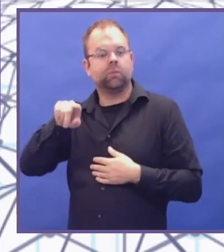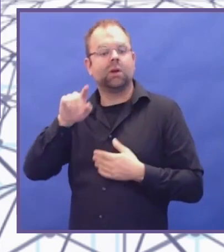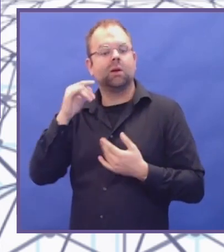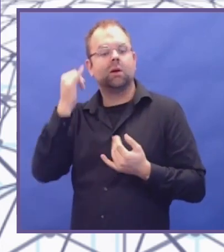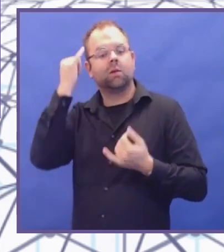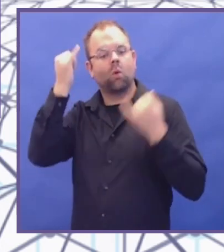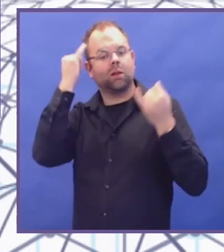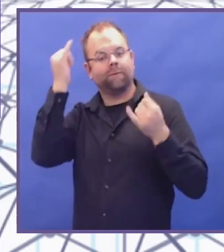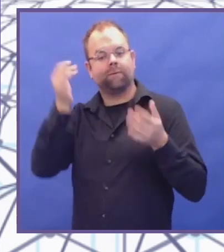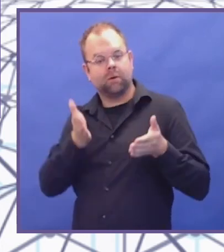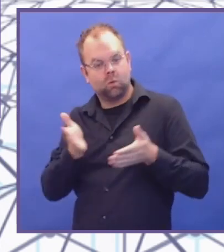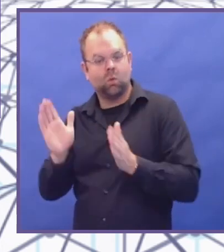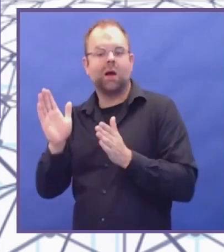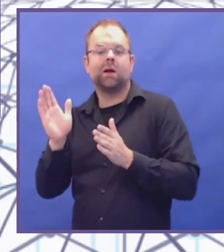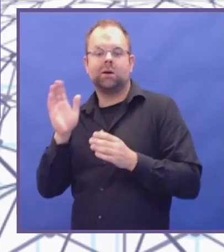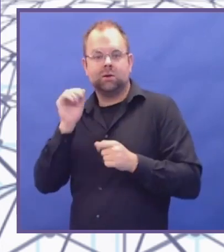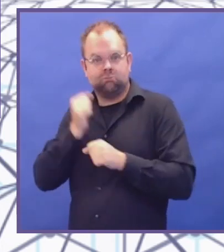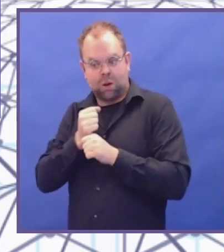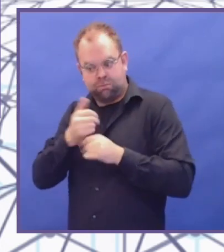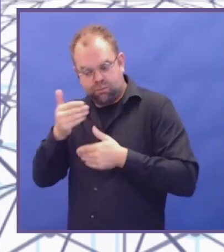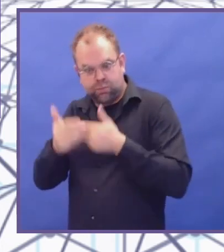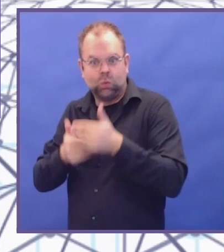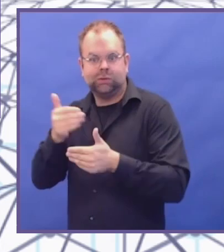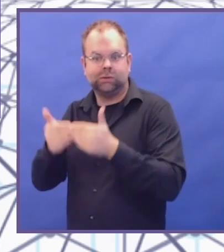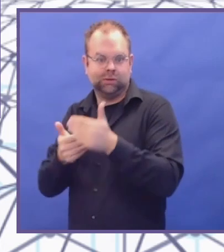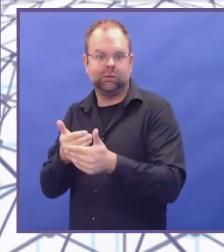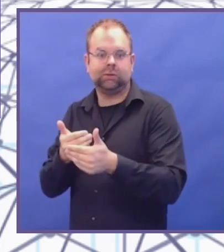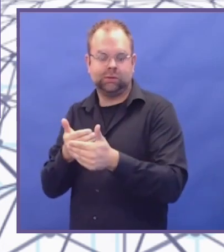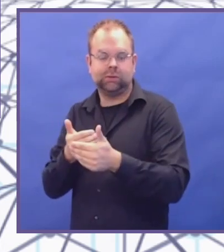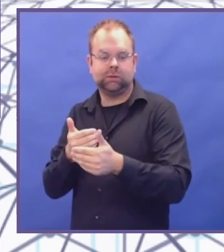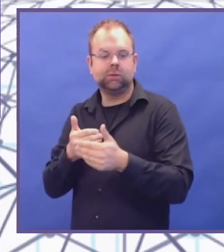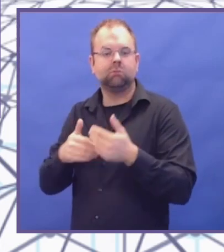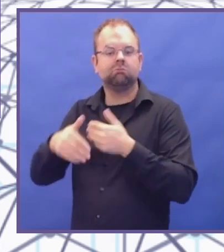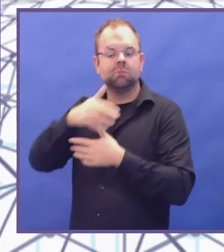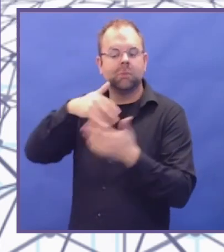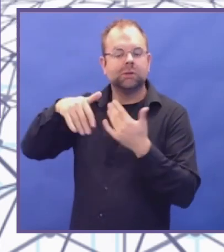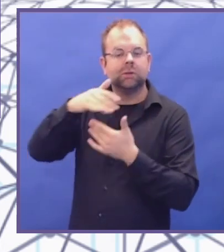among a smaller sample and using that to inform what lifestyle variables are tested in a model.